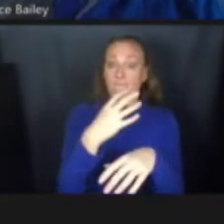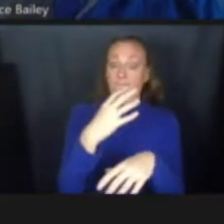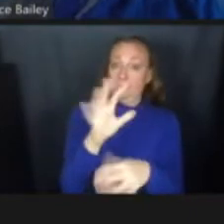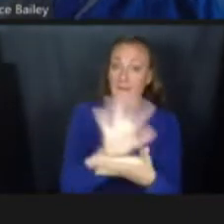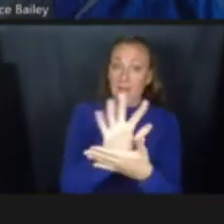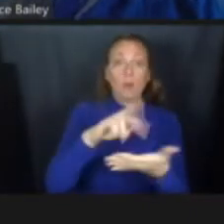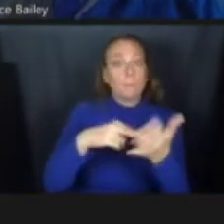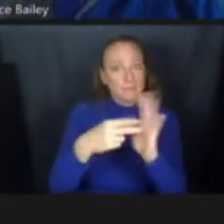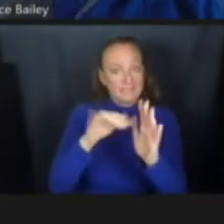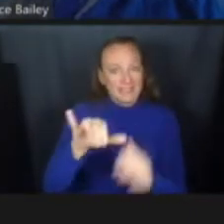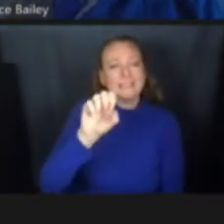Back to Tim.